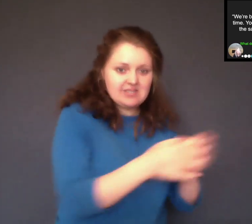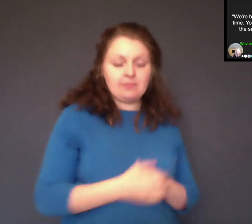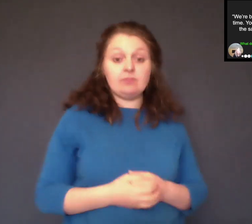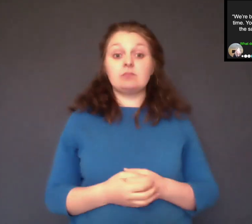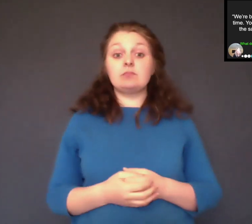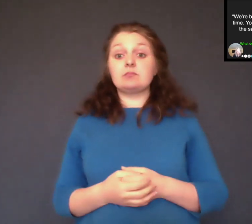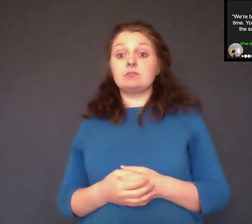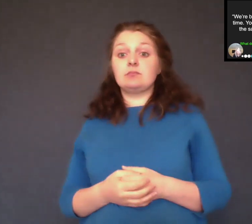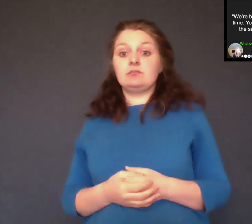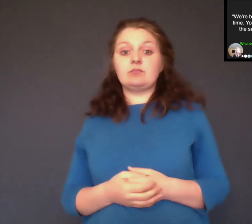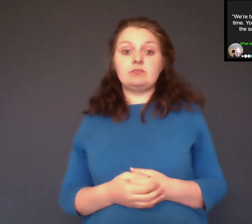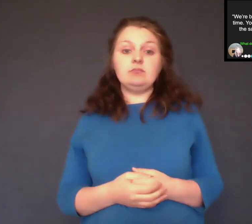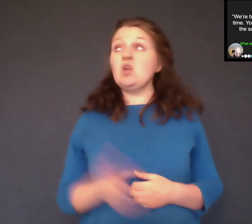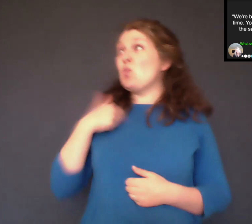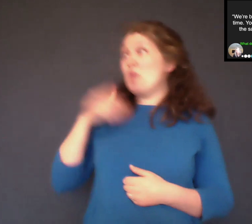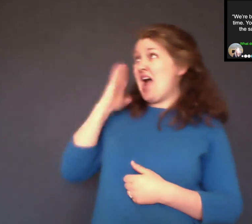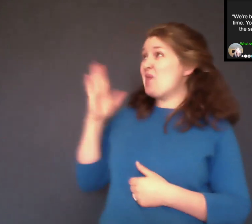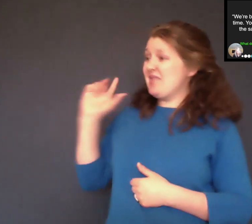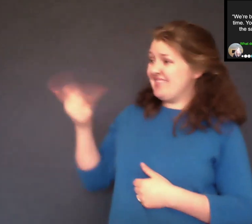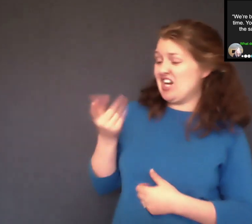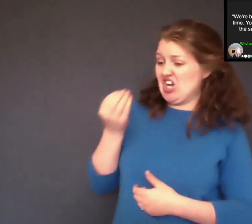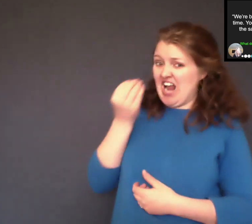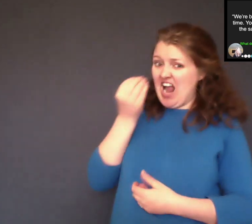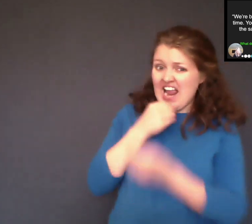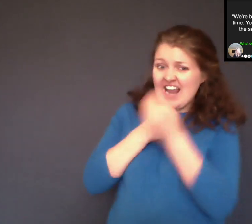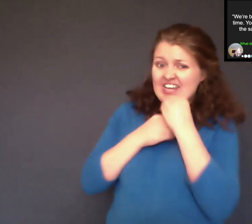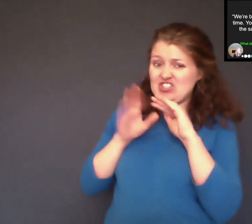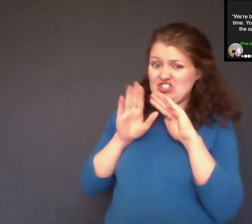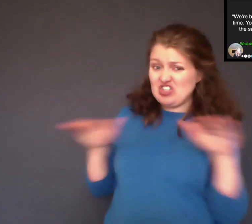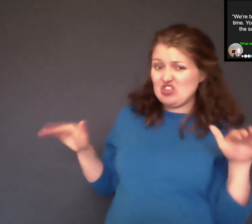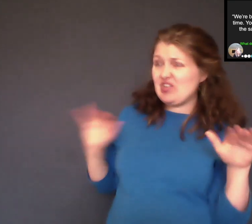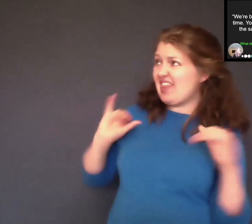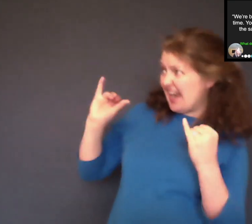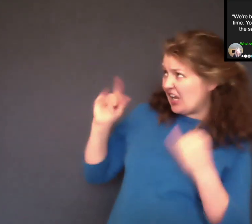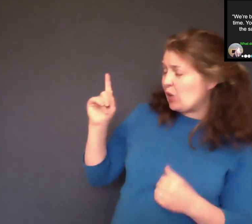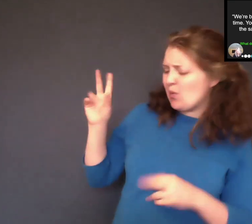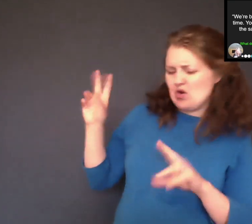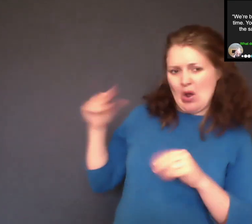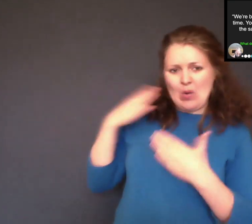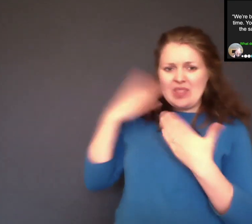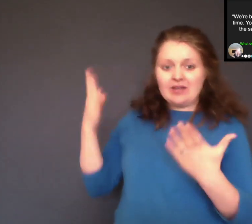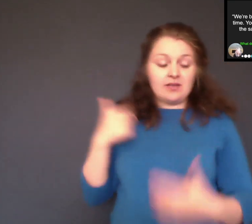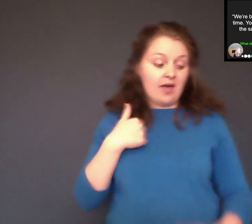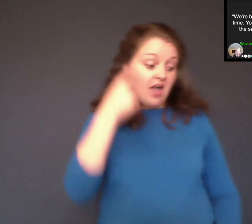so i'll end up feeding on children like you no thanks harvey said i think you'd like it harvey